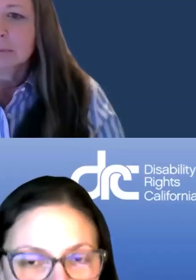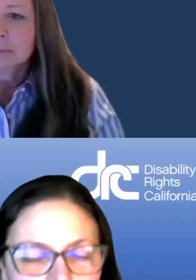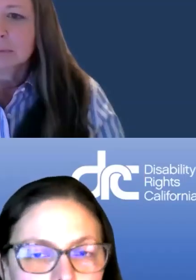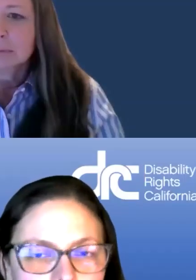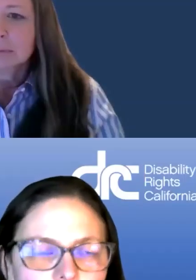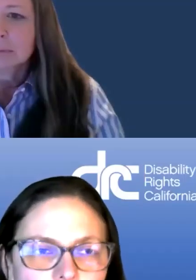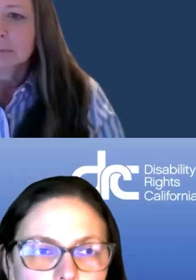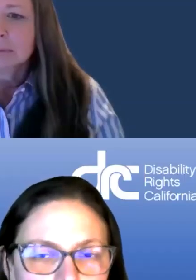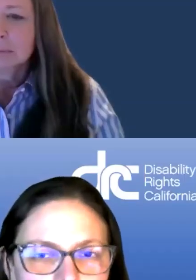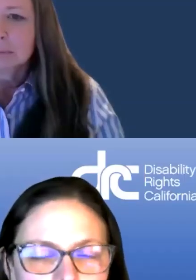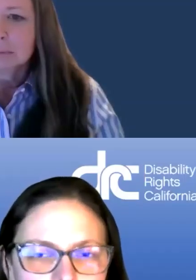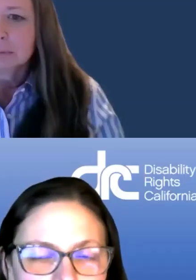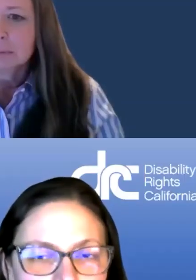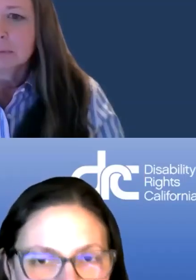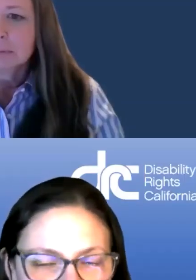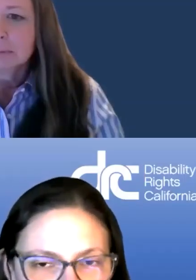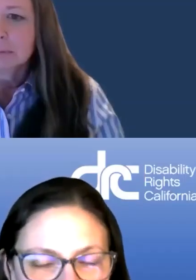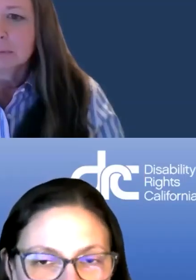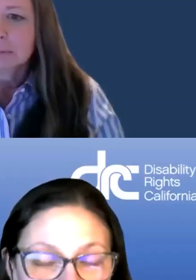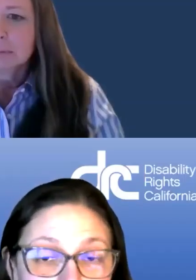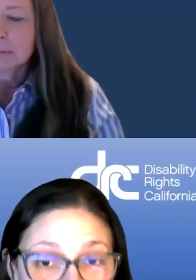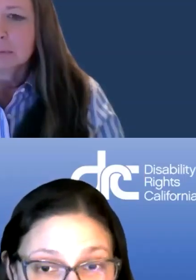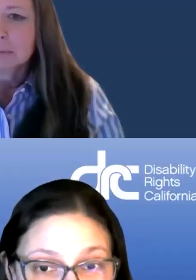that were filed in court, they had to continue to be paid.